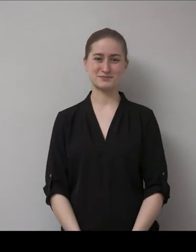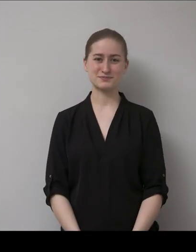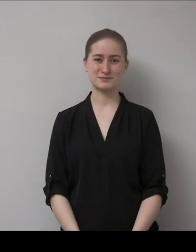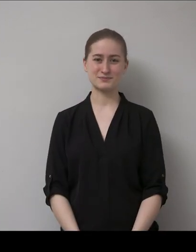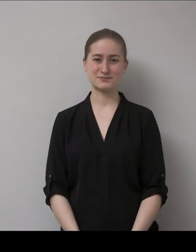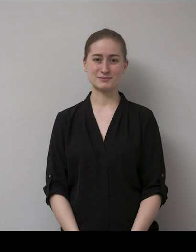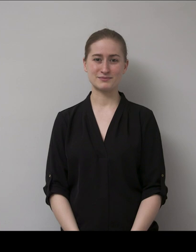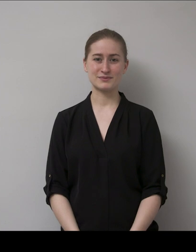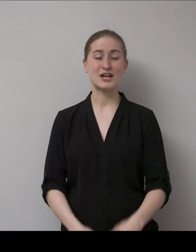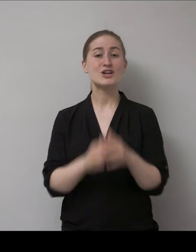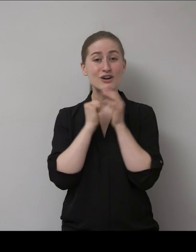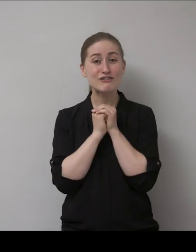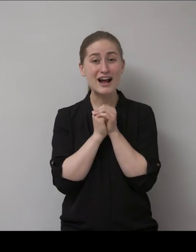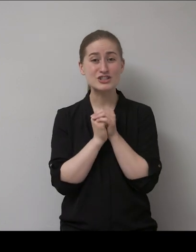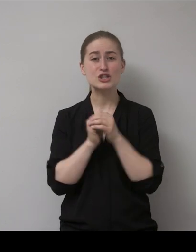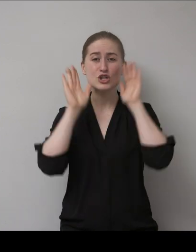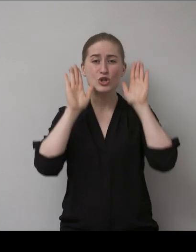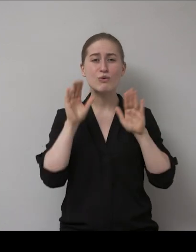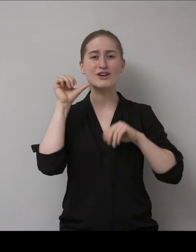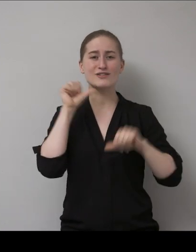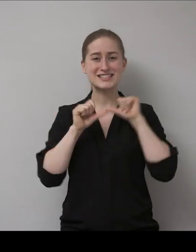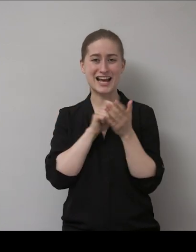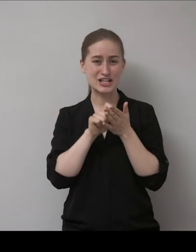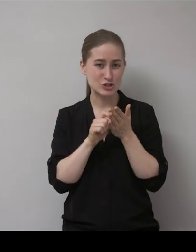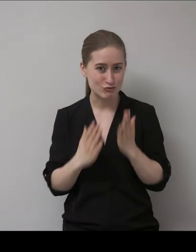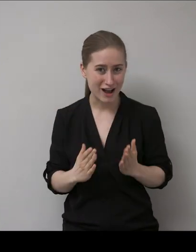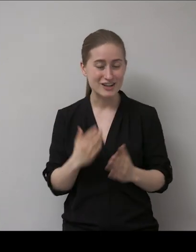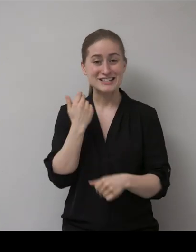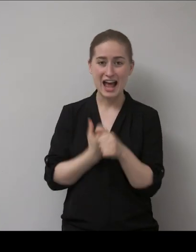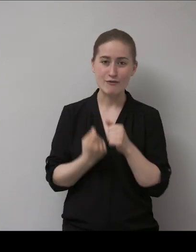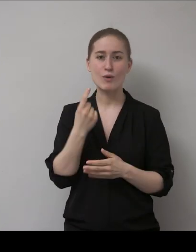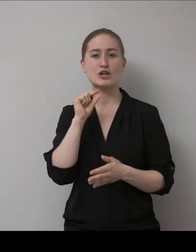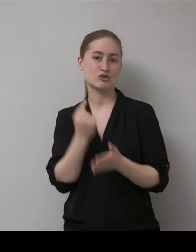Congratulations to the wonderful science writers, and to everyone graduating today.